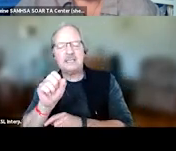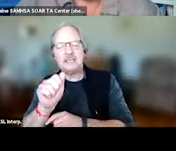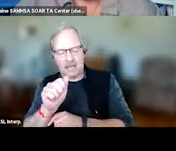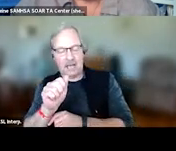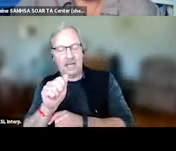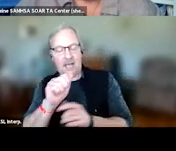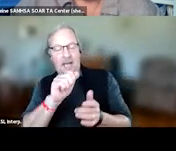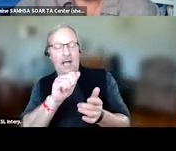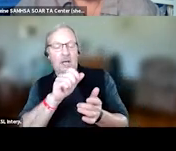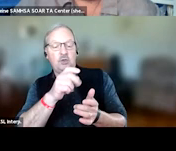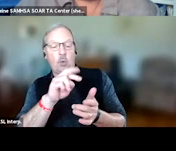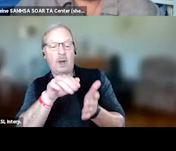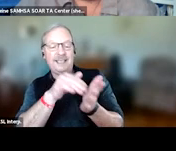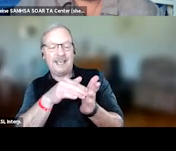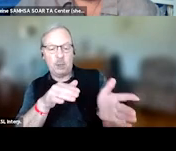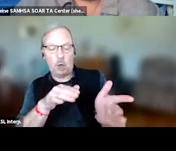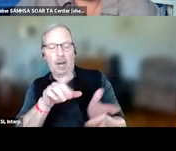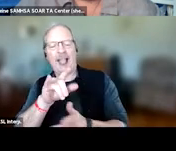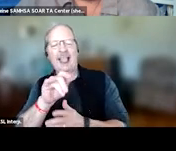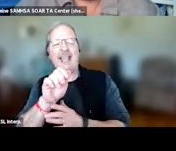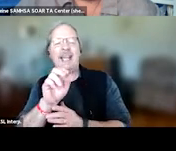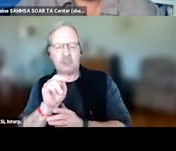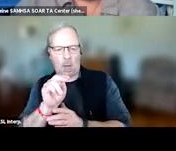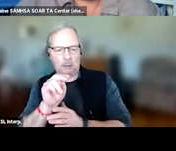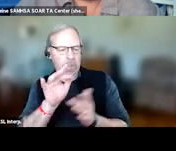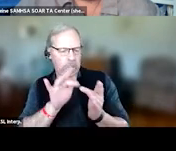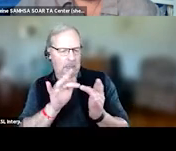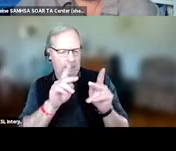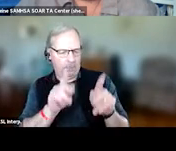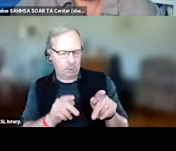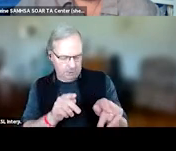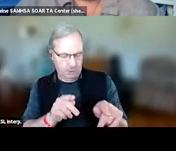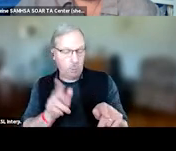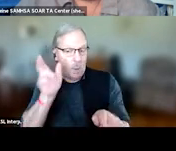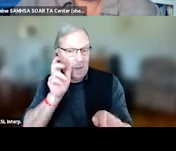to help put this information into practice. We'll hear from so practitioners,